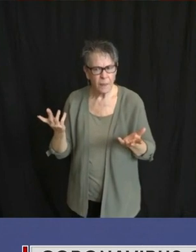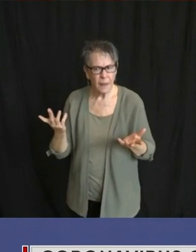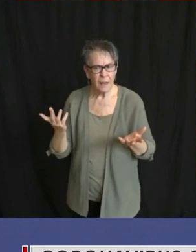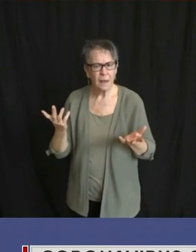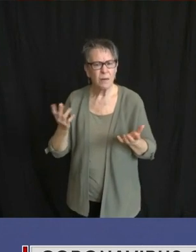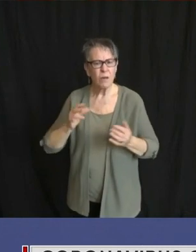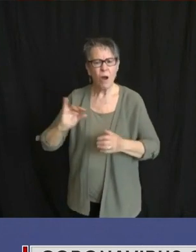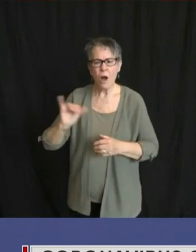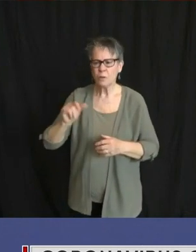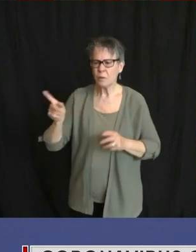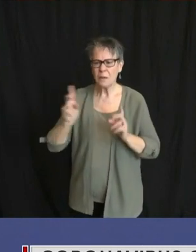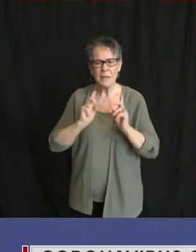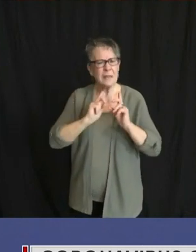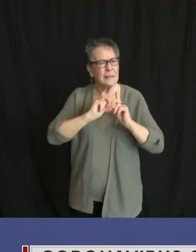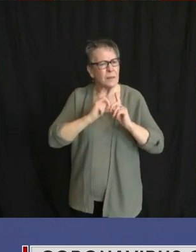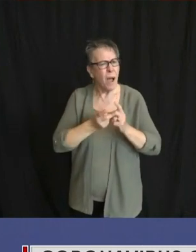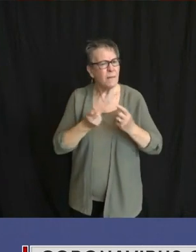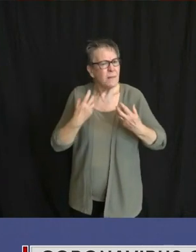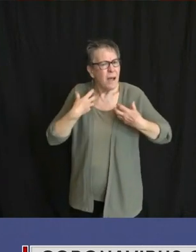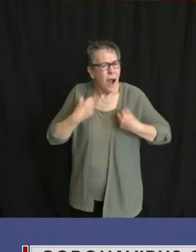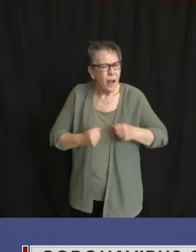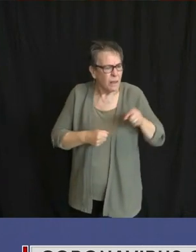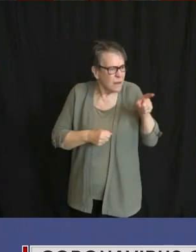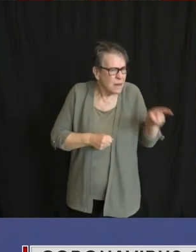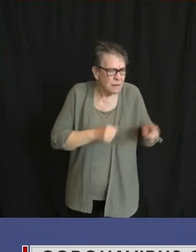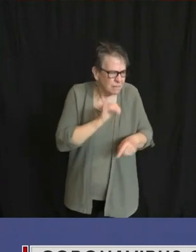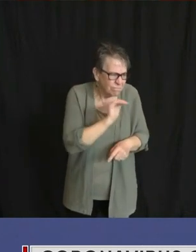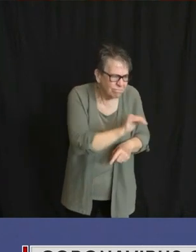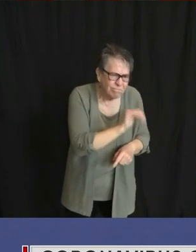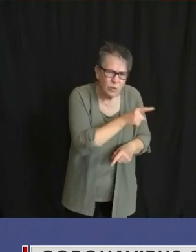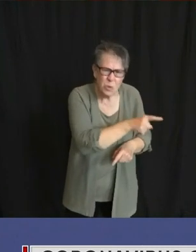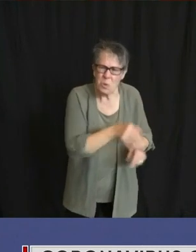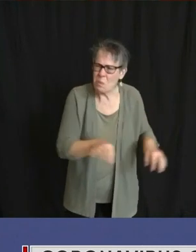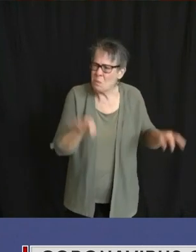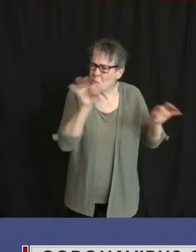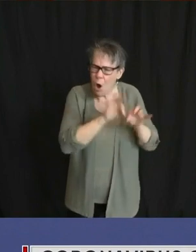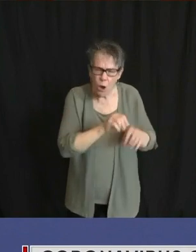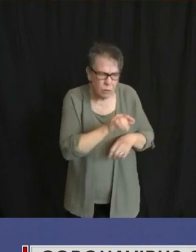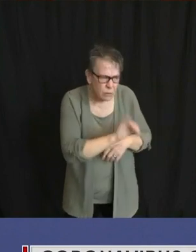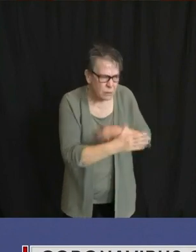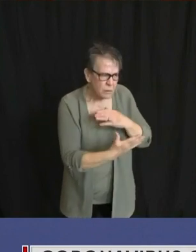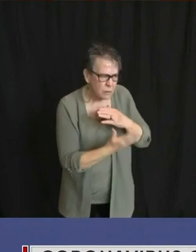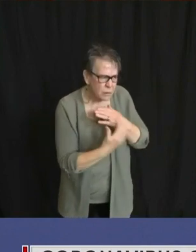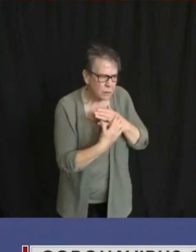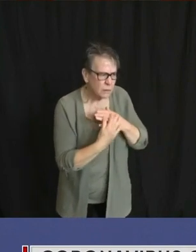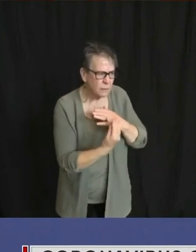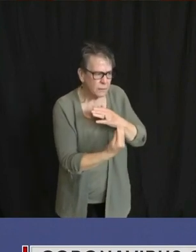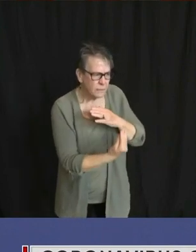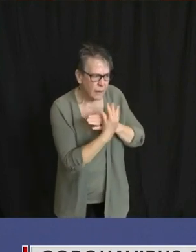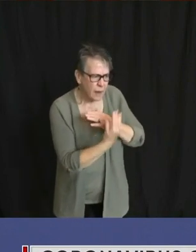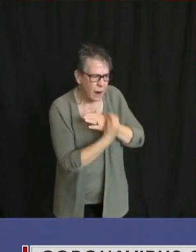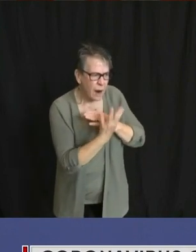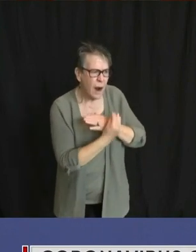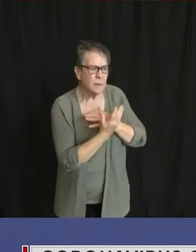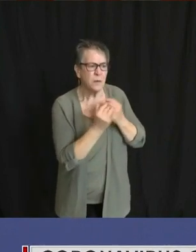ARGUMENT THAT JUDY HAS BEEN MAKING, OTHER COMMISSIONERS HAD